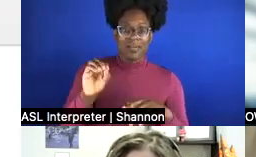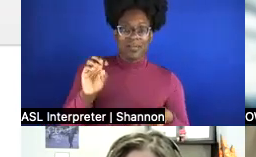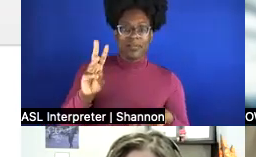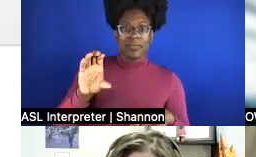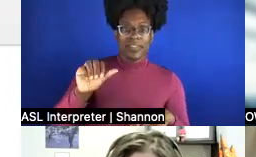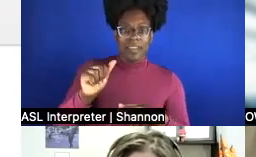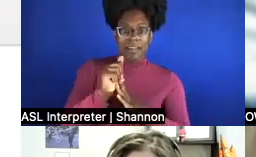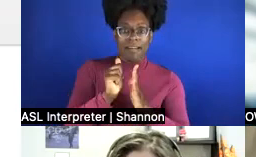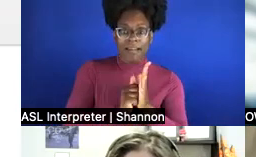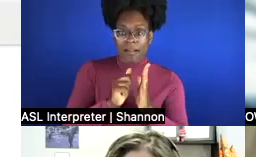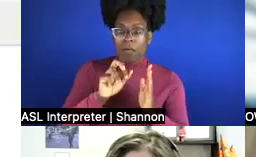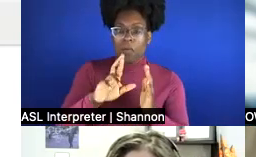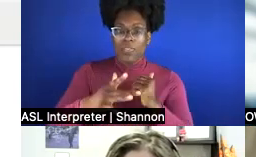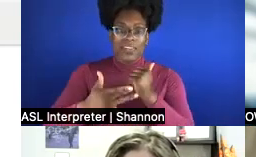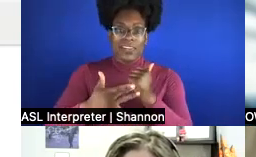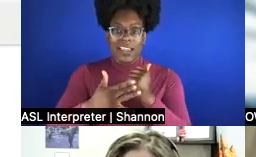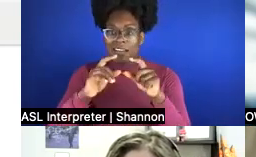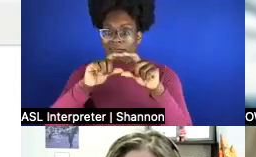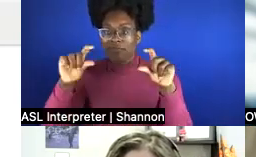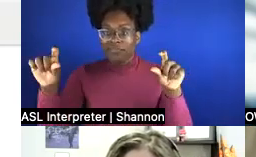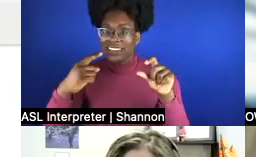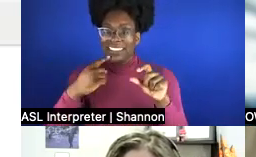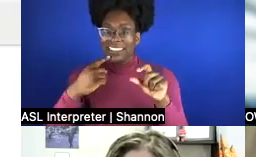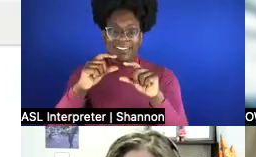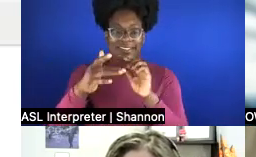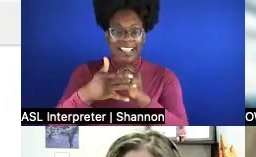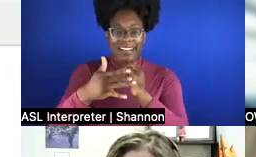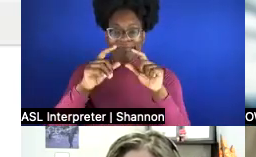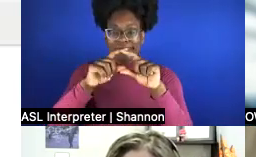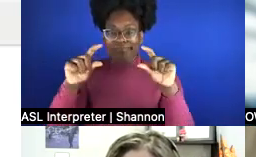There was an issue with the Zoom link. But I'm glad that you have found your way here.